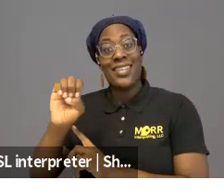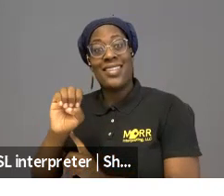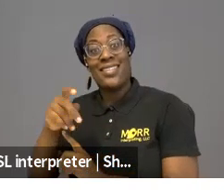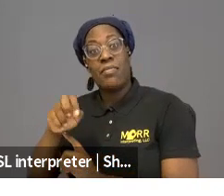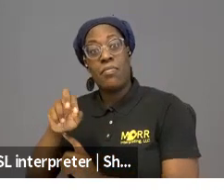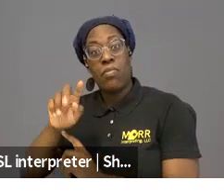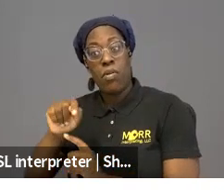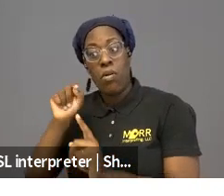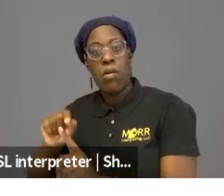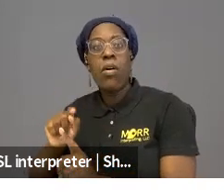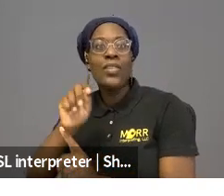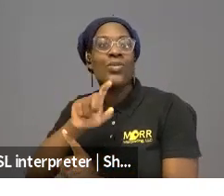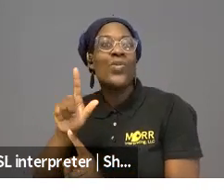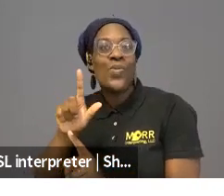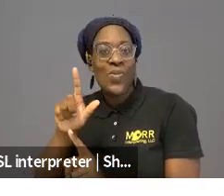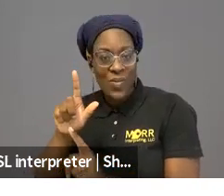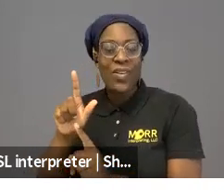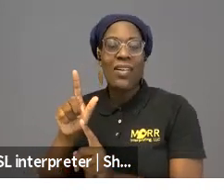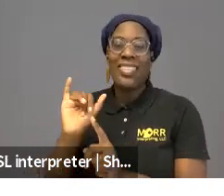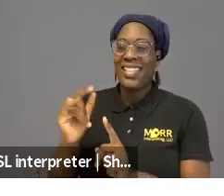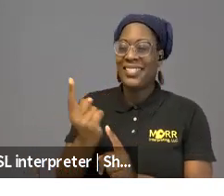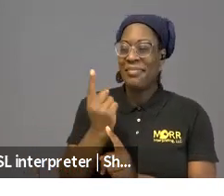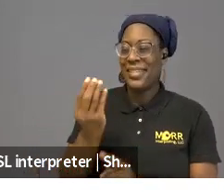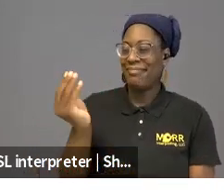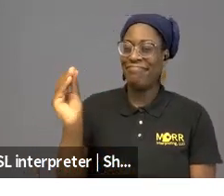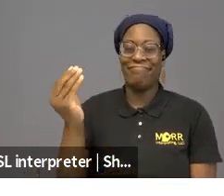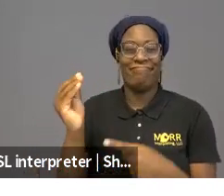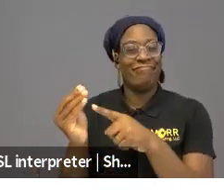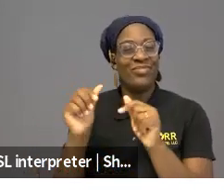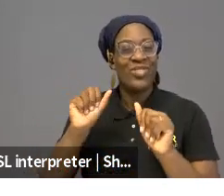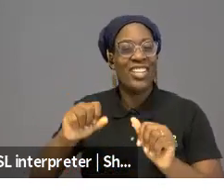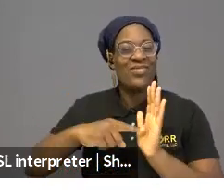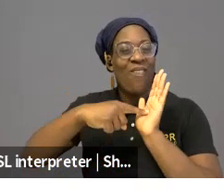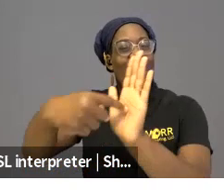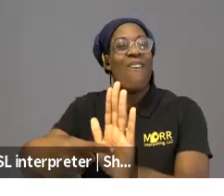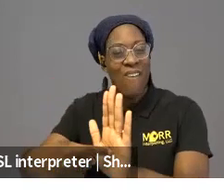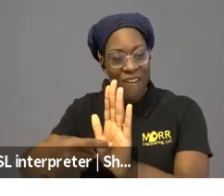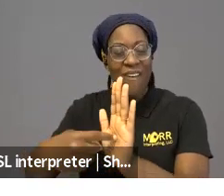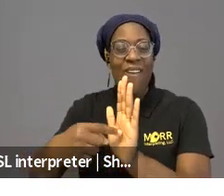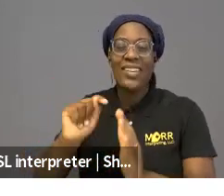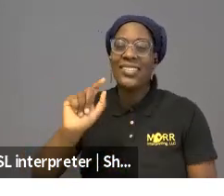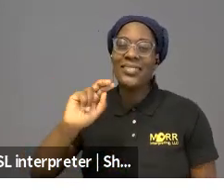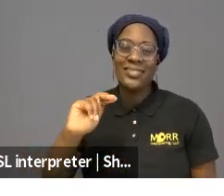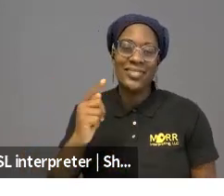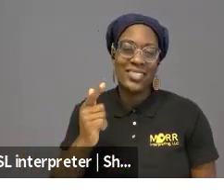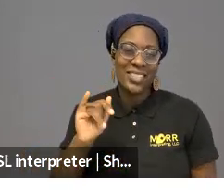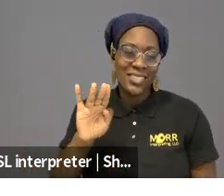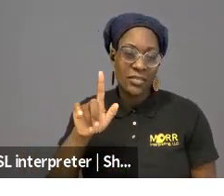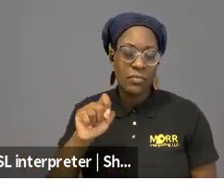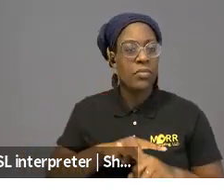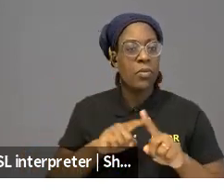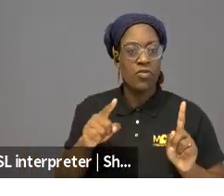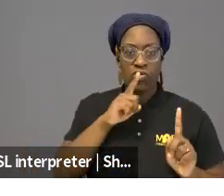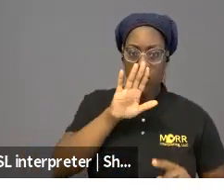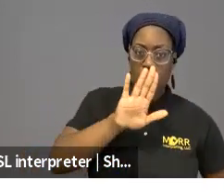the conclusion of projects. And the level of interdependency with some of things can sometimes